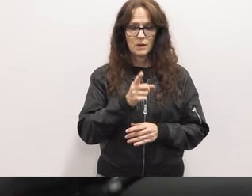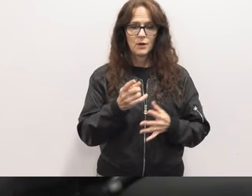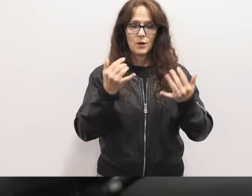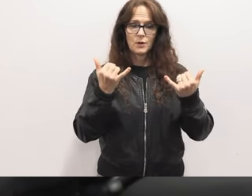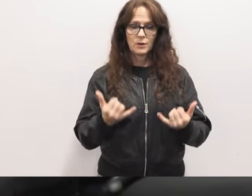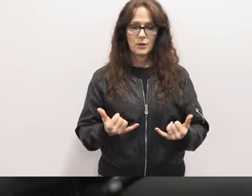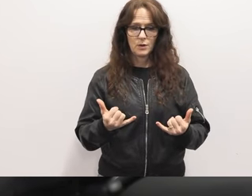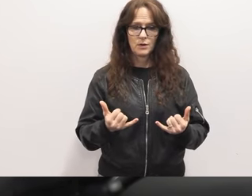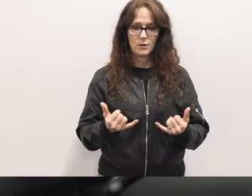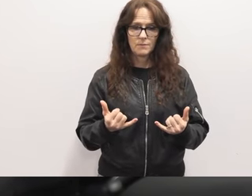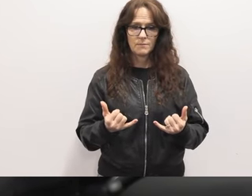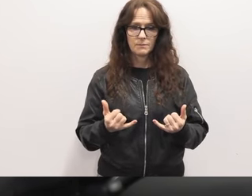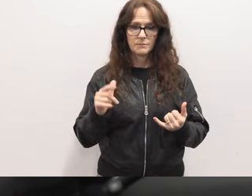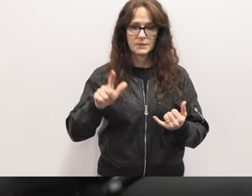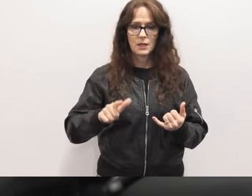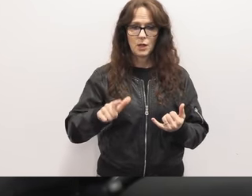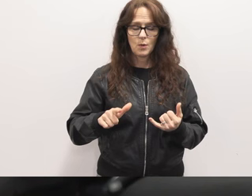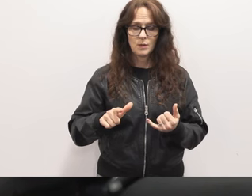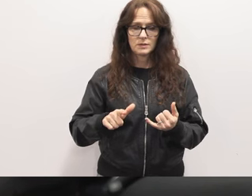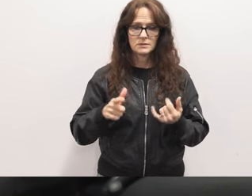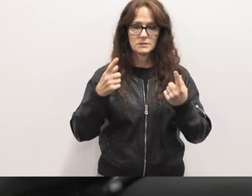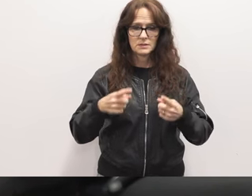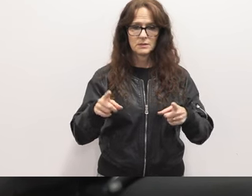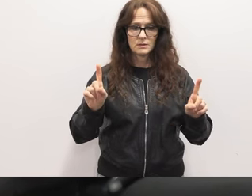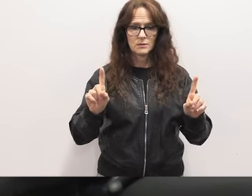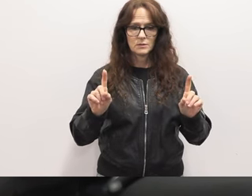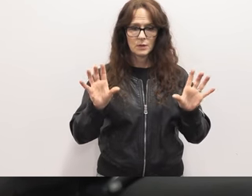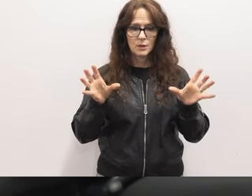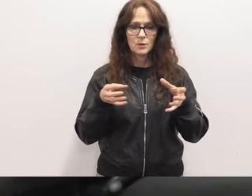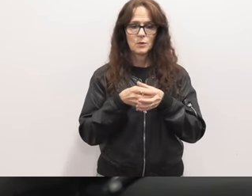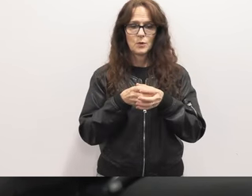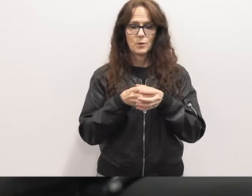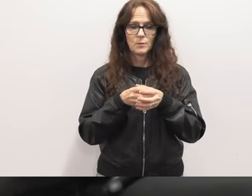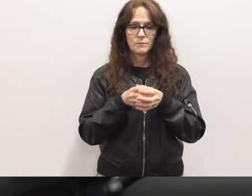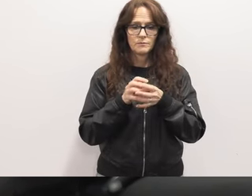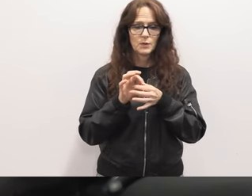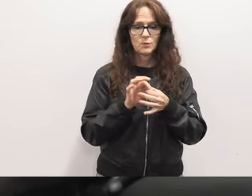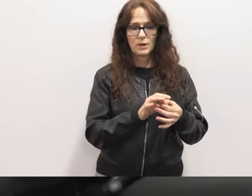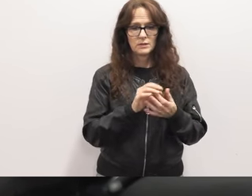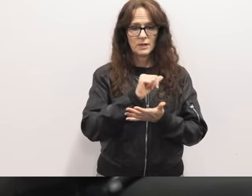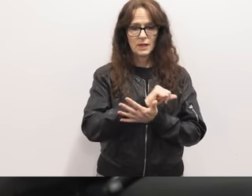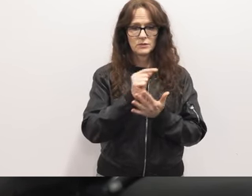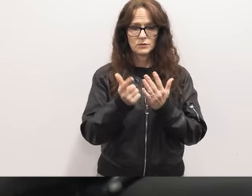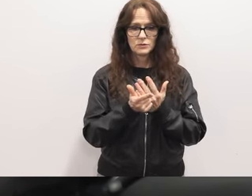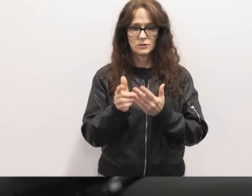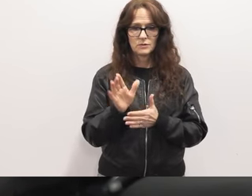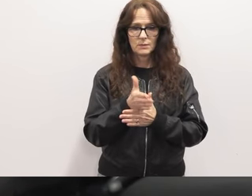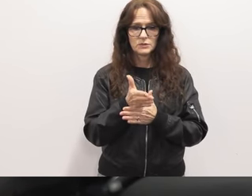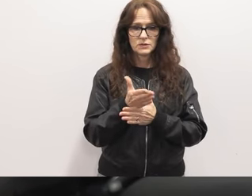the lowest performing subgroup relative to A through G that was shared this morning.